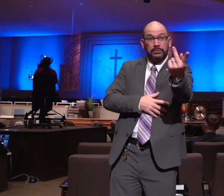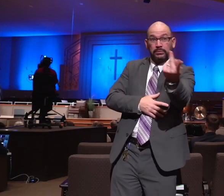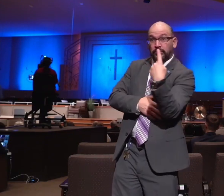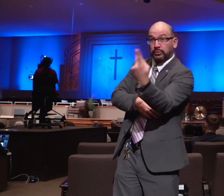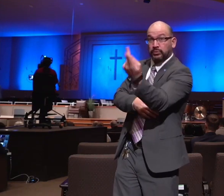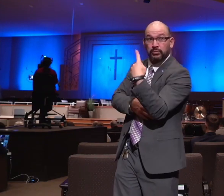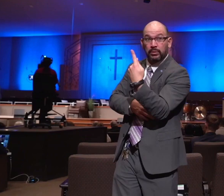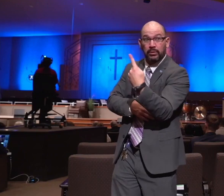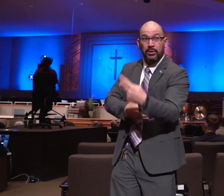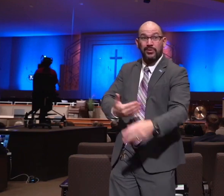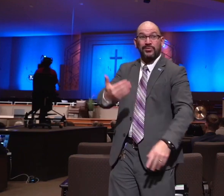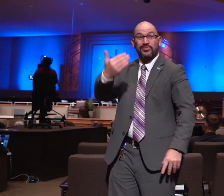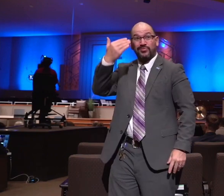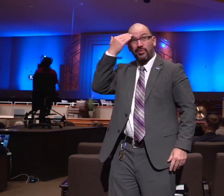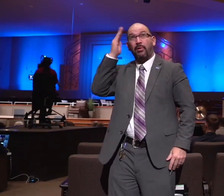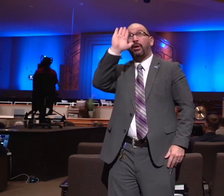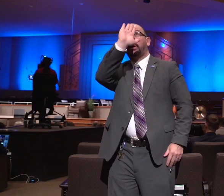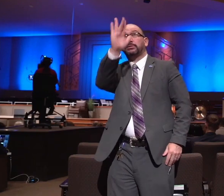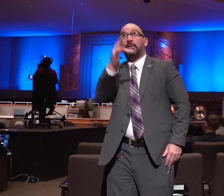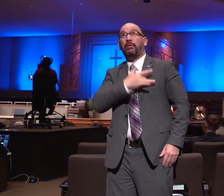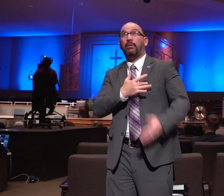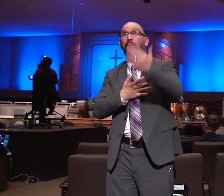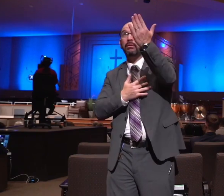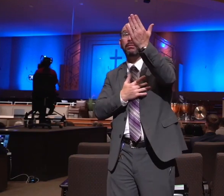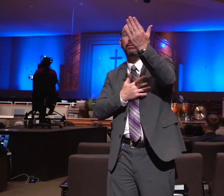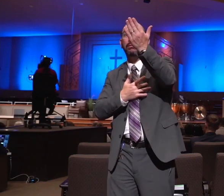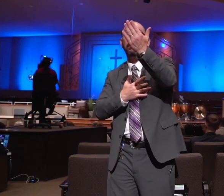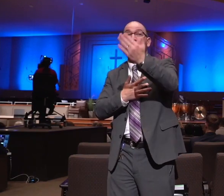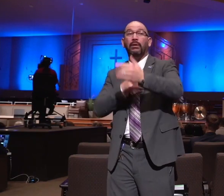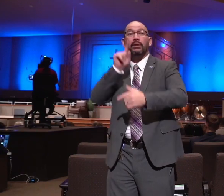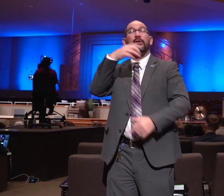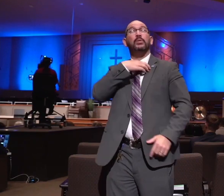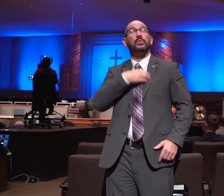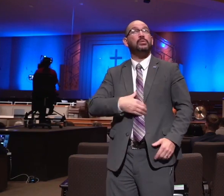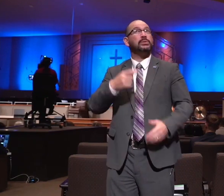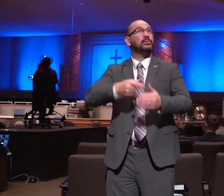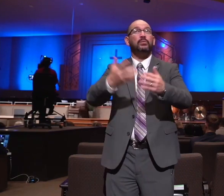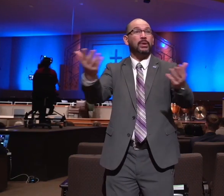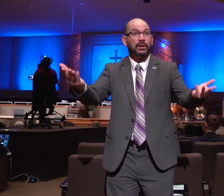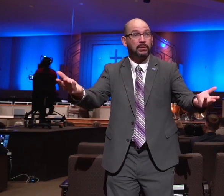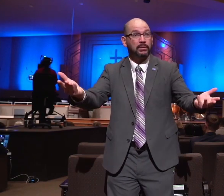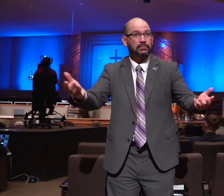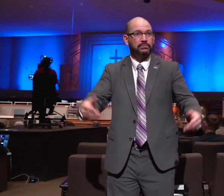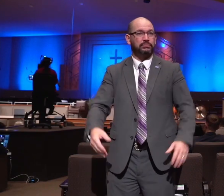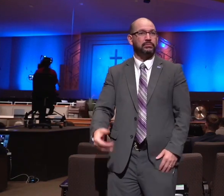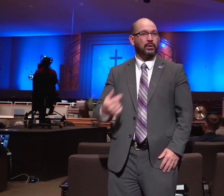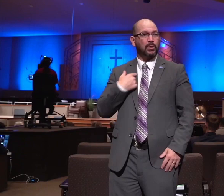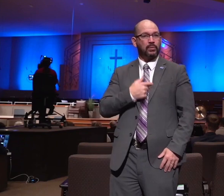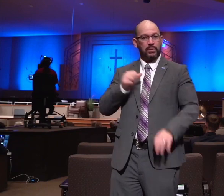what does he love what matters to him